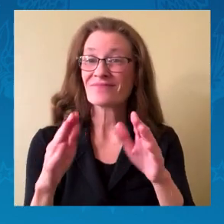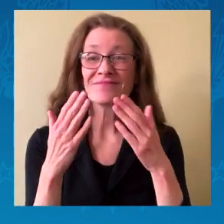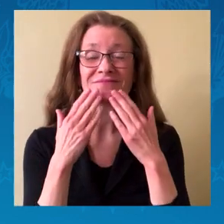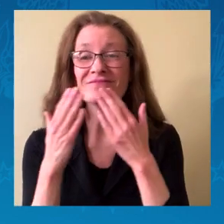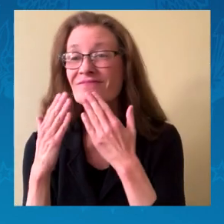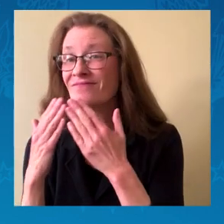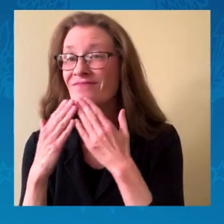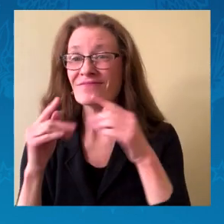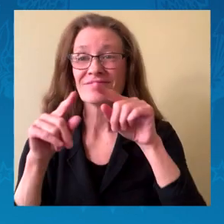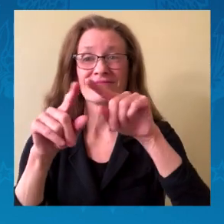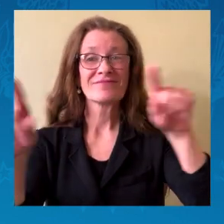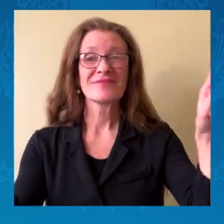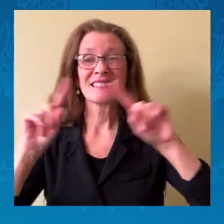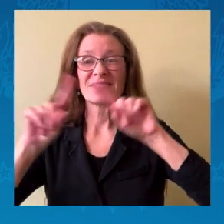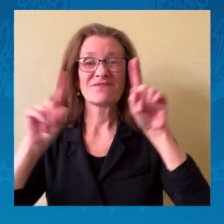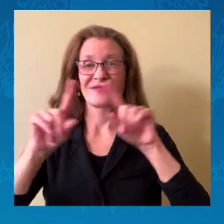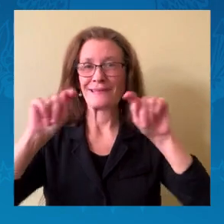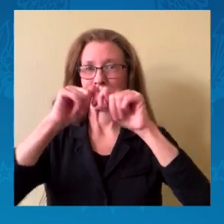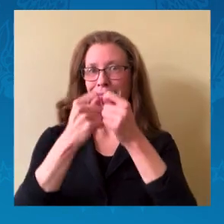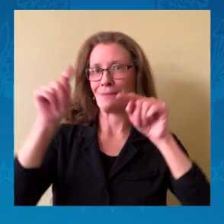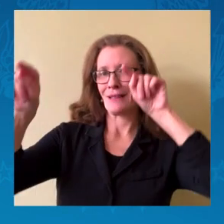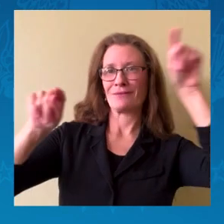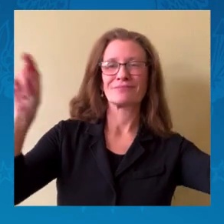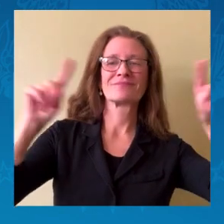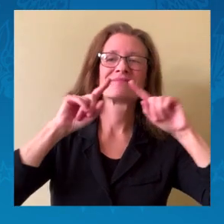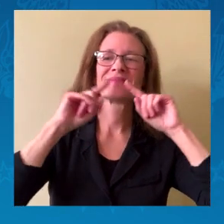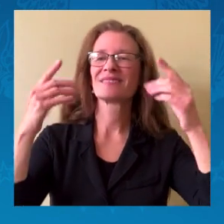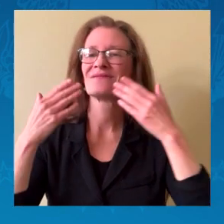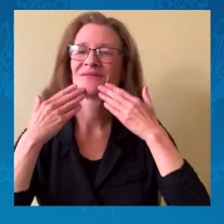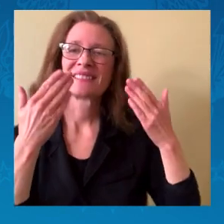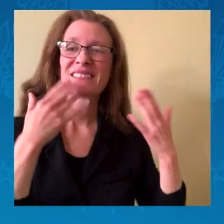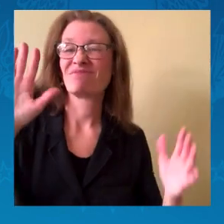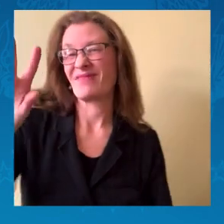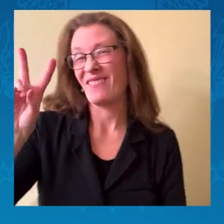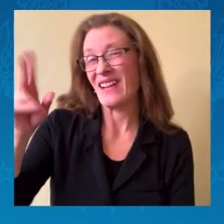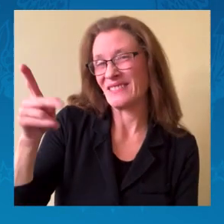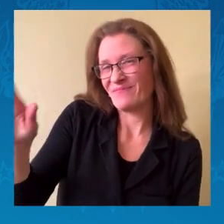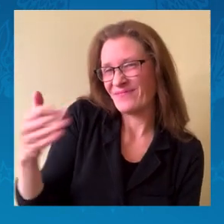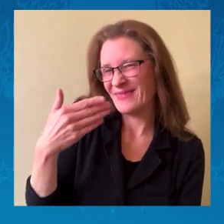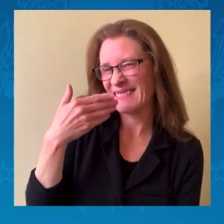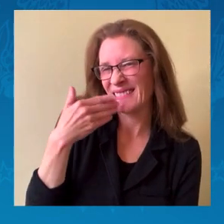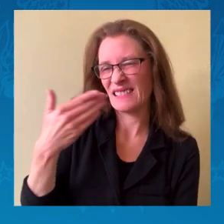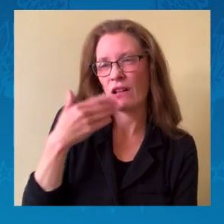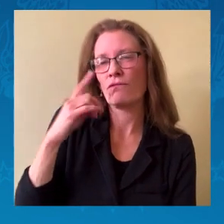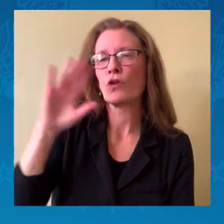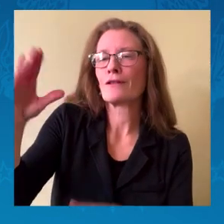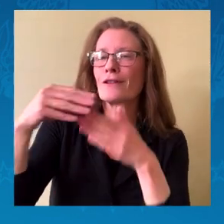and Madam Vice President in particular. Thank you for your leadership in driving the Space Priorities framework,